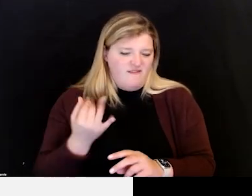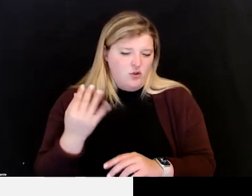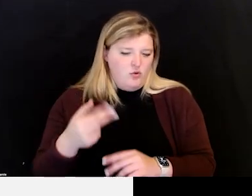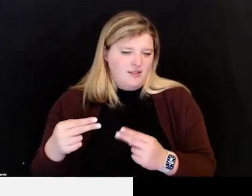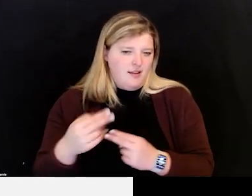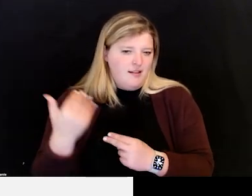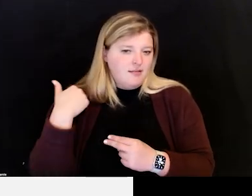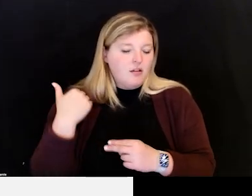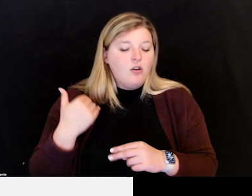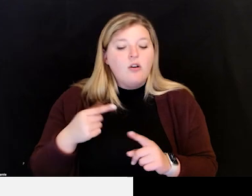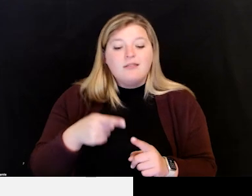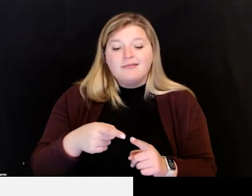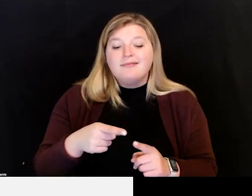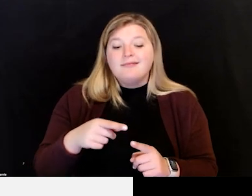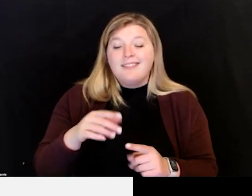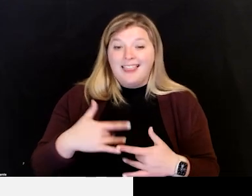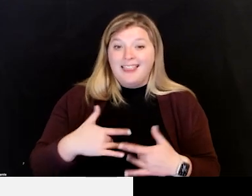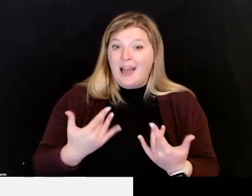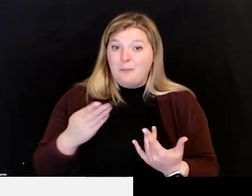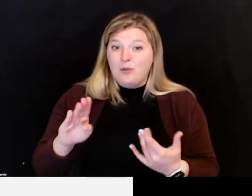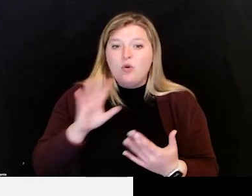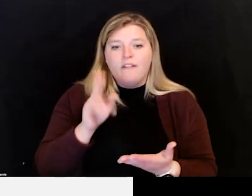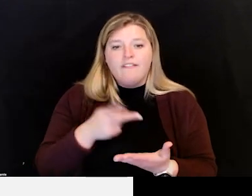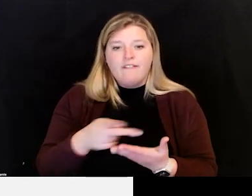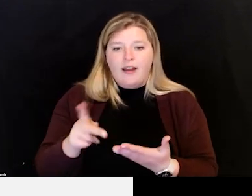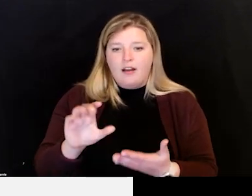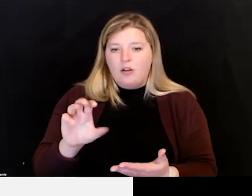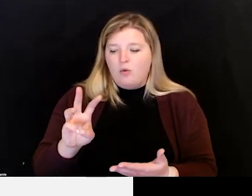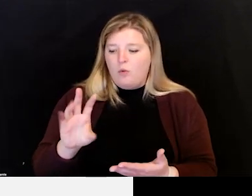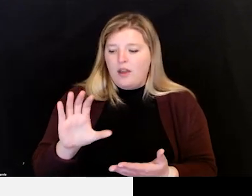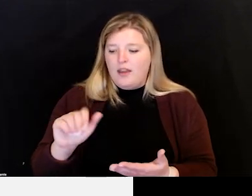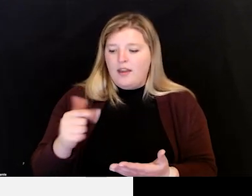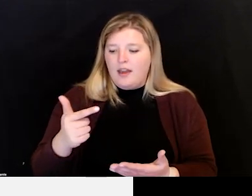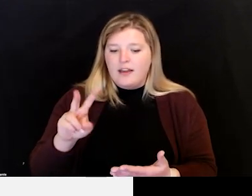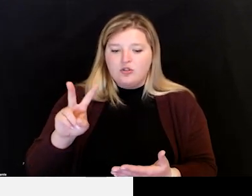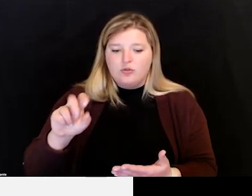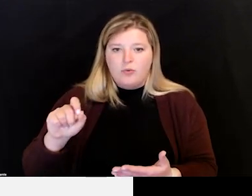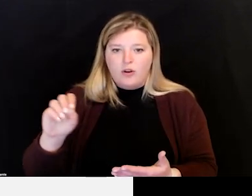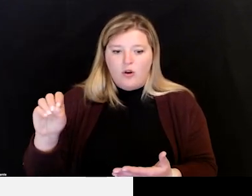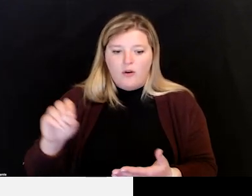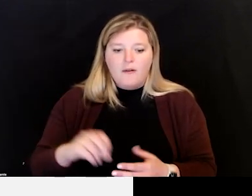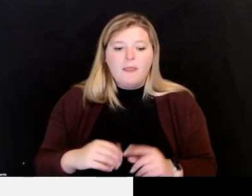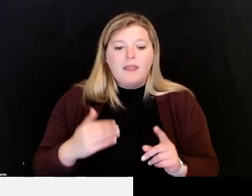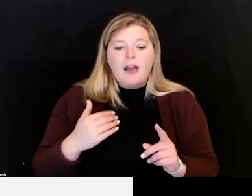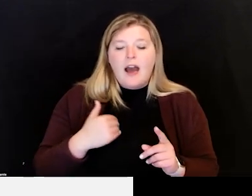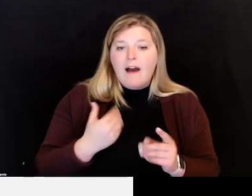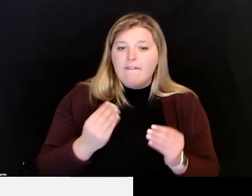you'll find that it fails WCAG 2.0. There's a deeper blue hyperlink color just underneath it,